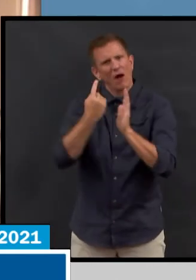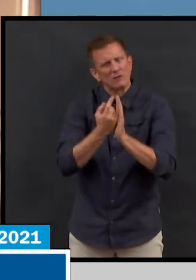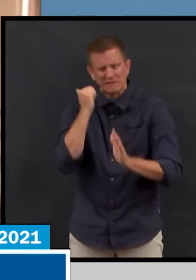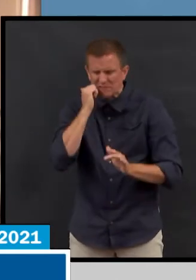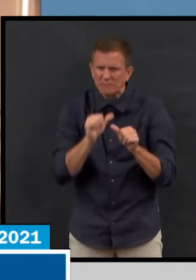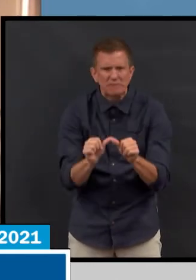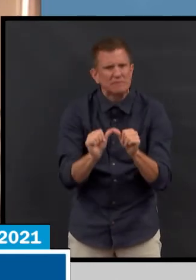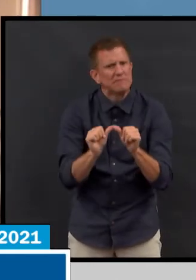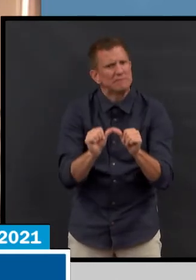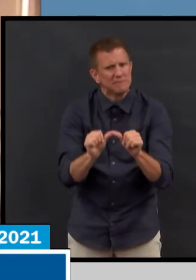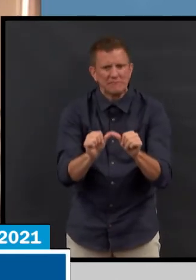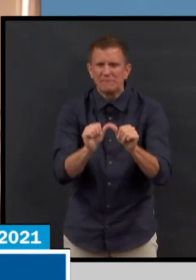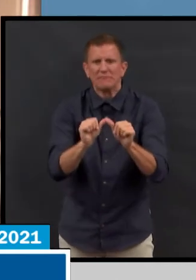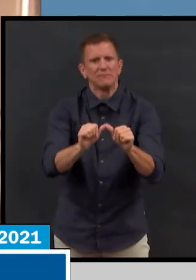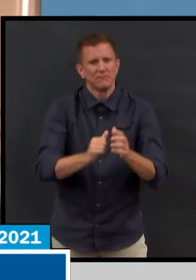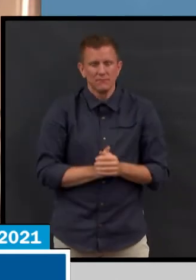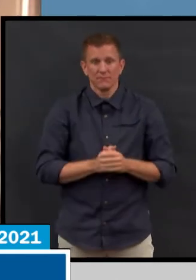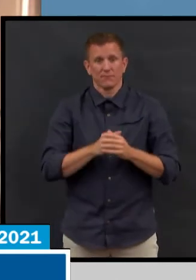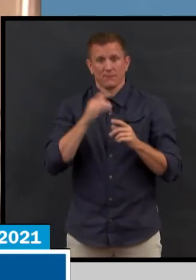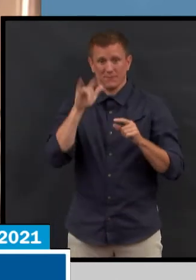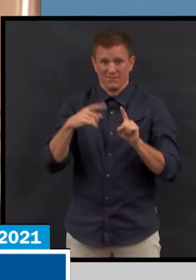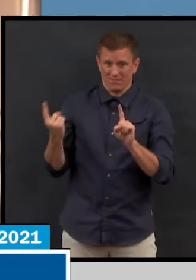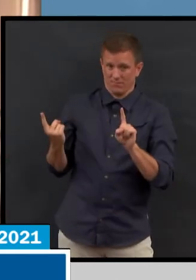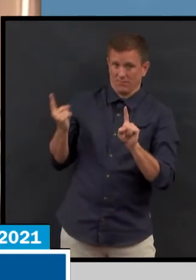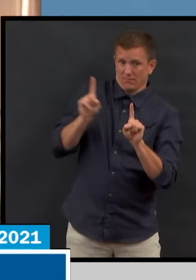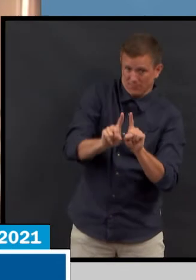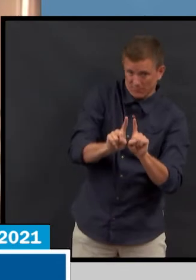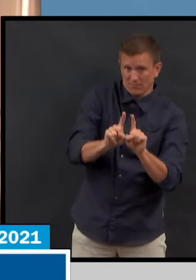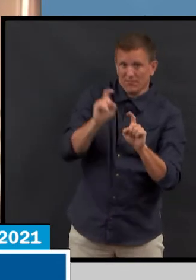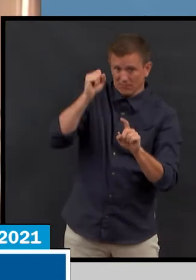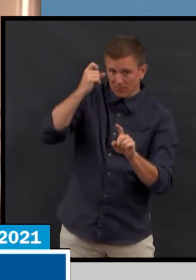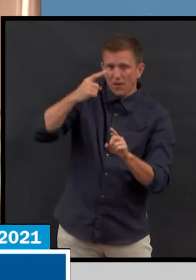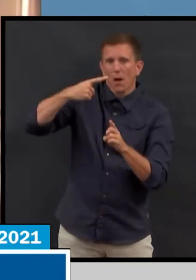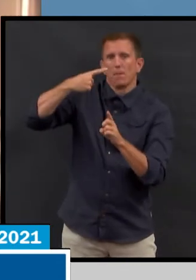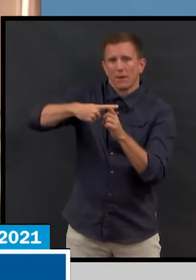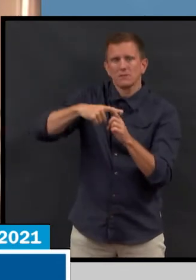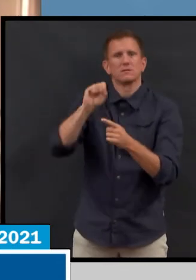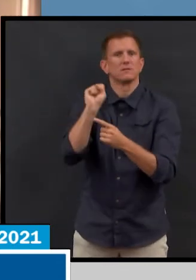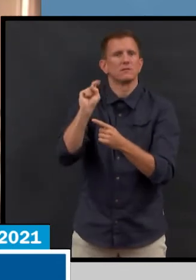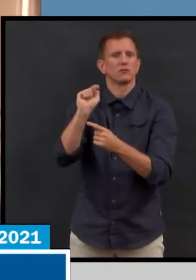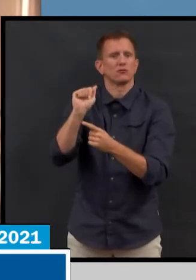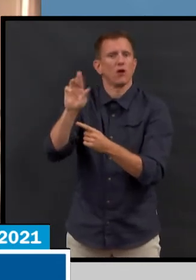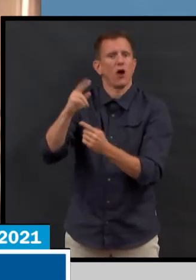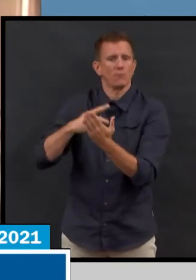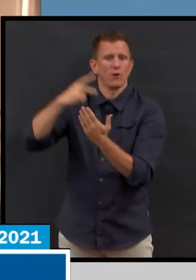as the star program they will respond on that initial call for service somebody's in crisis